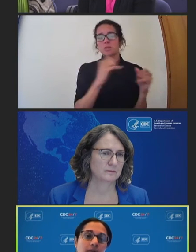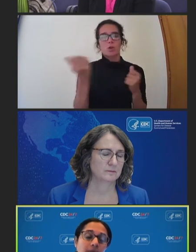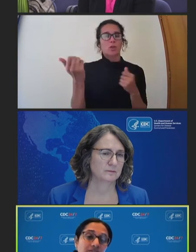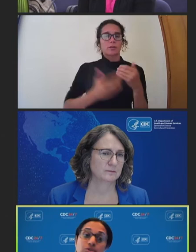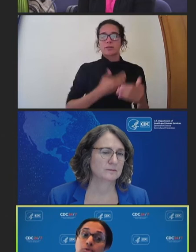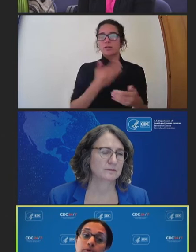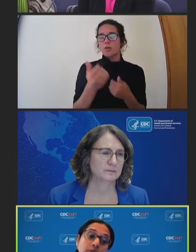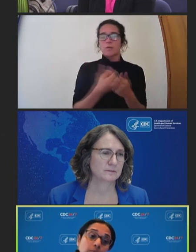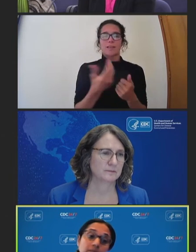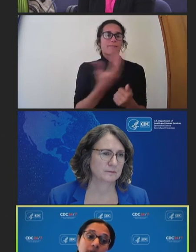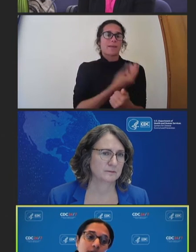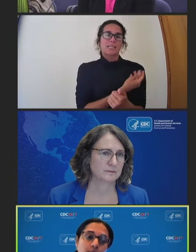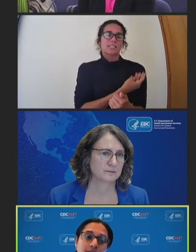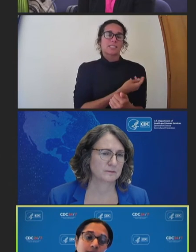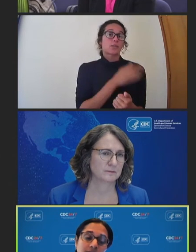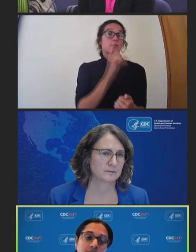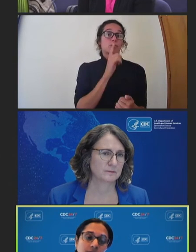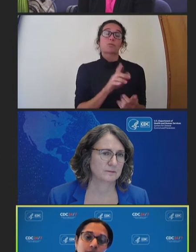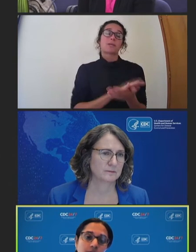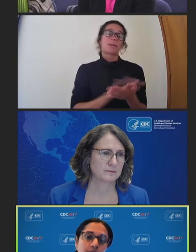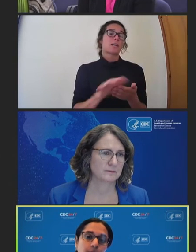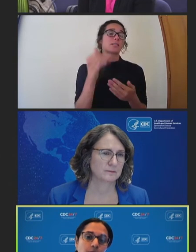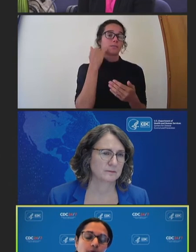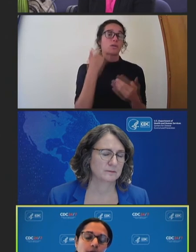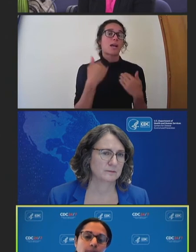And it's true it would be great if we had a vaccines-for-adults program,